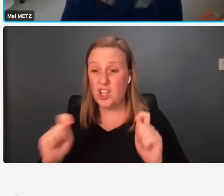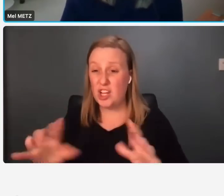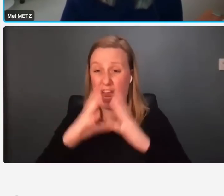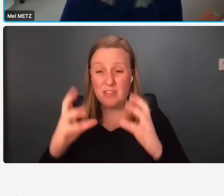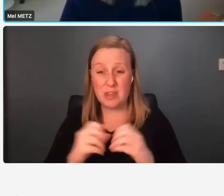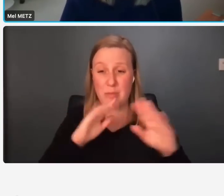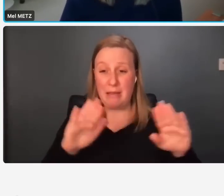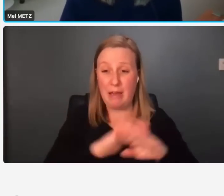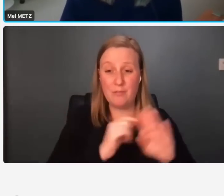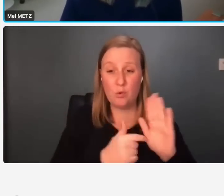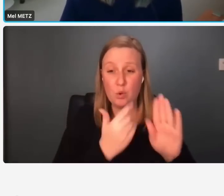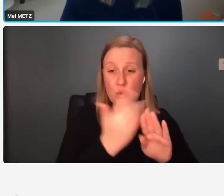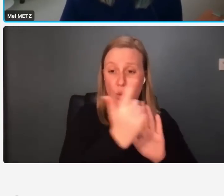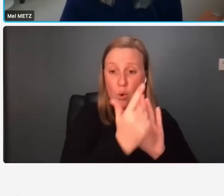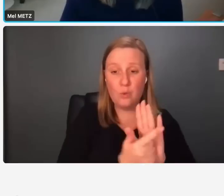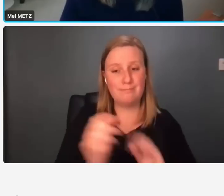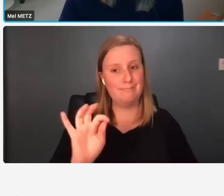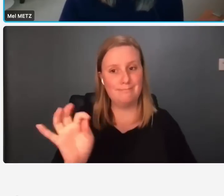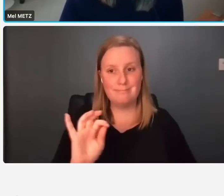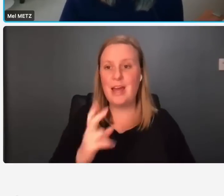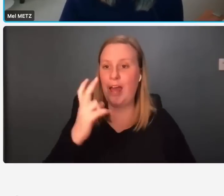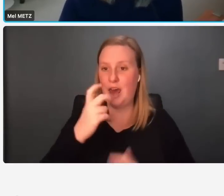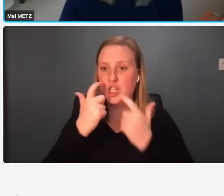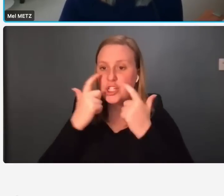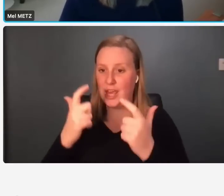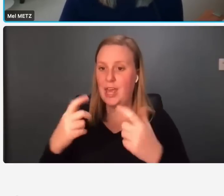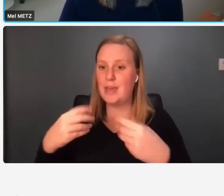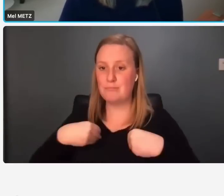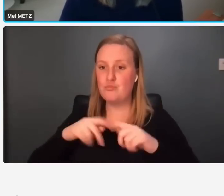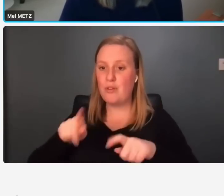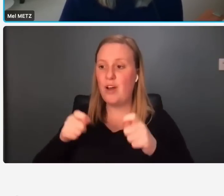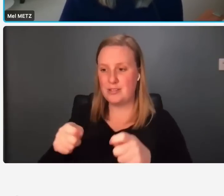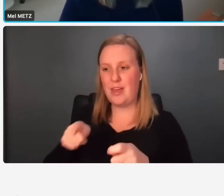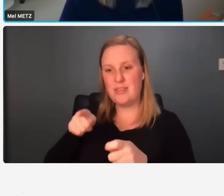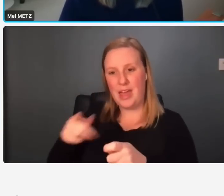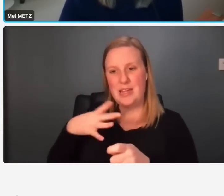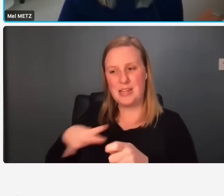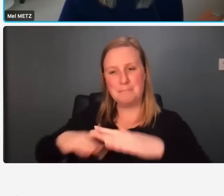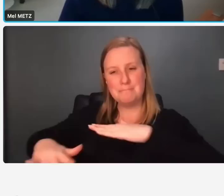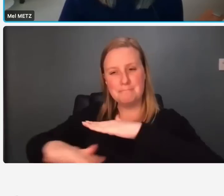Cultural change driven by aged care providers, changing expectations of older Australians,